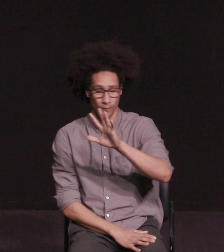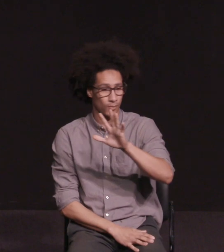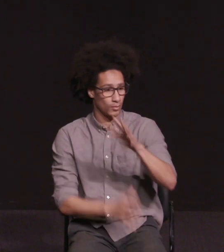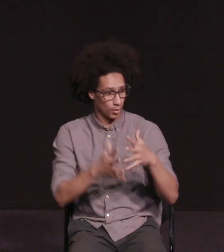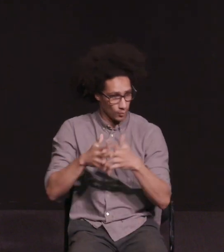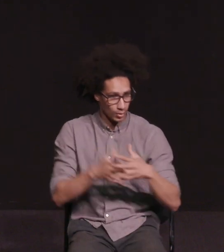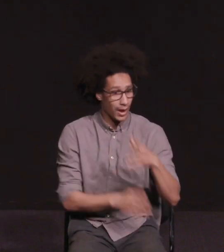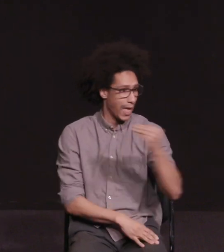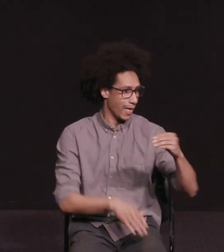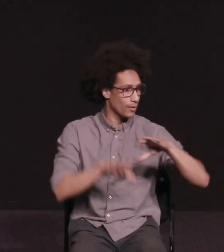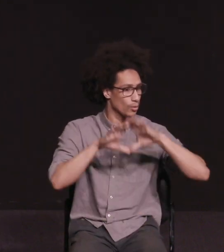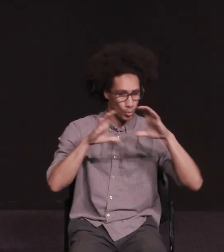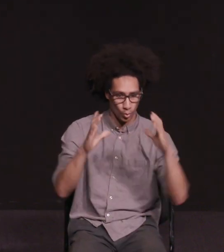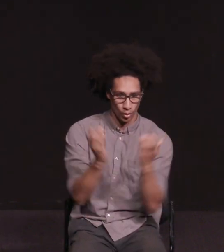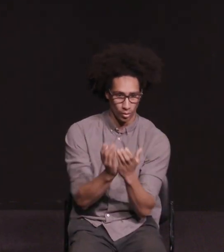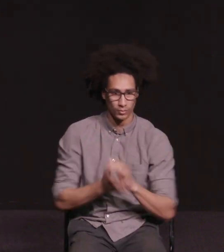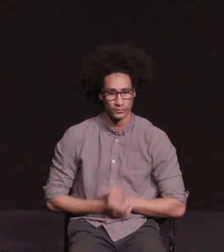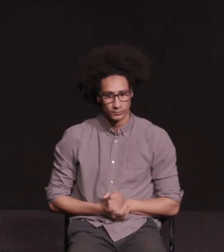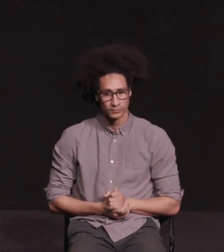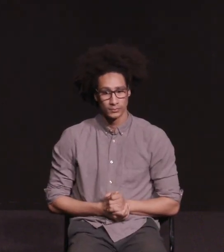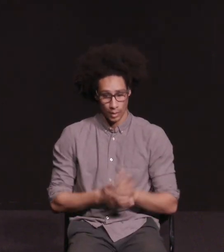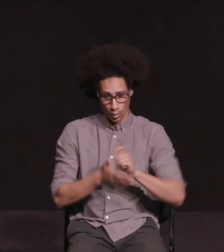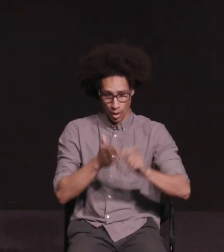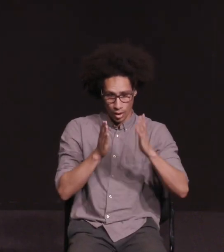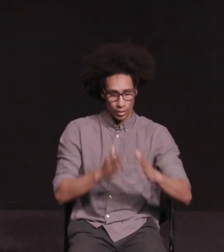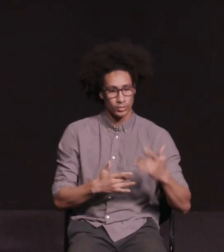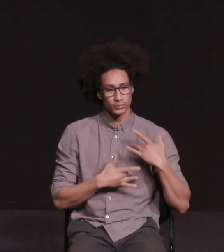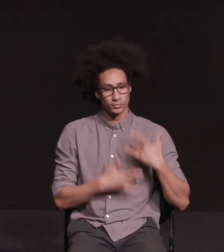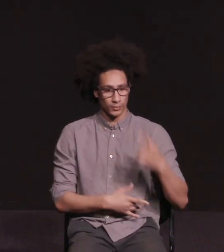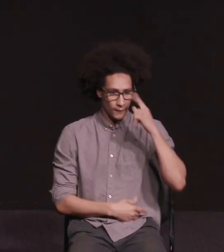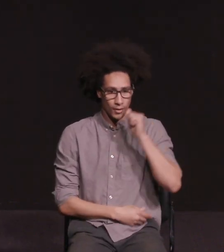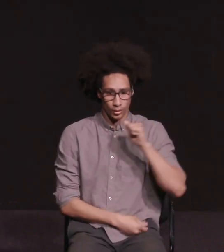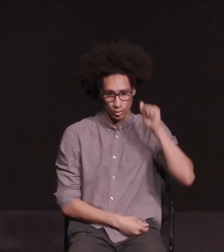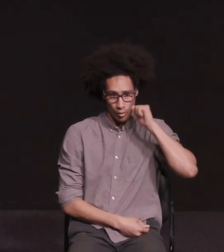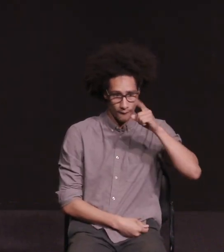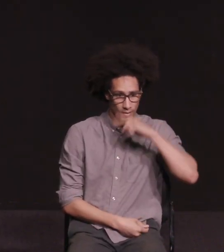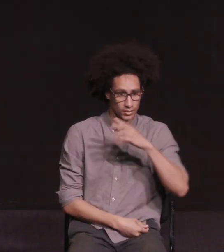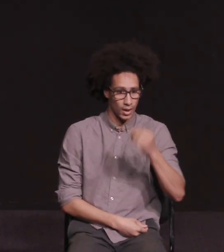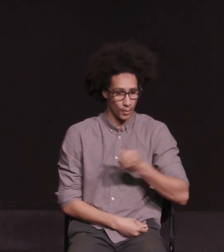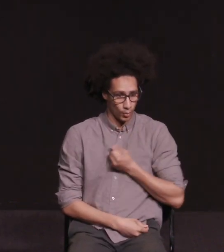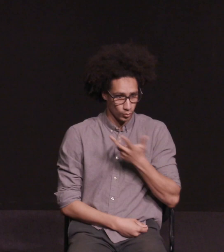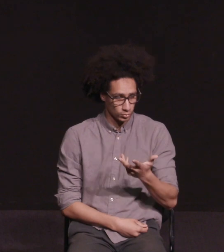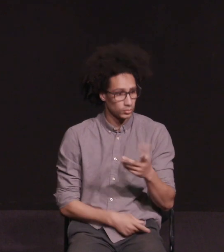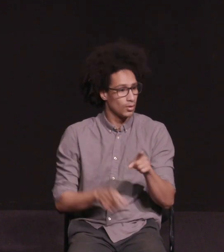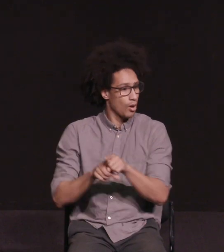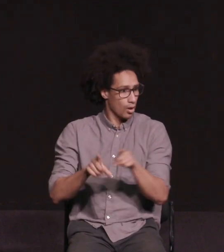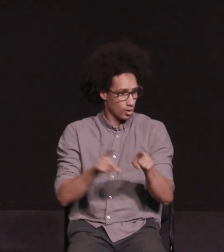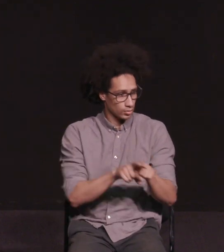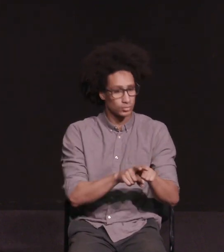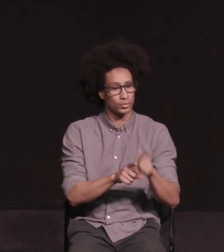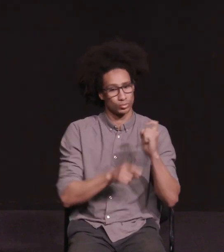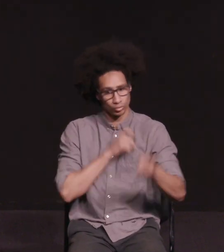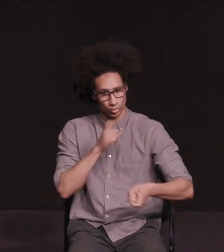Writers primarily known for their adult fiction and poetry also have contributed significantly to the field,